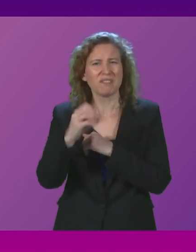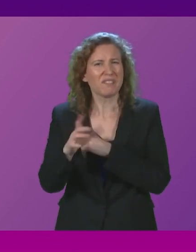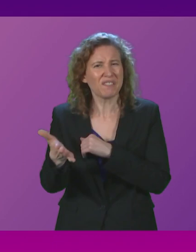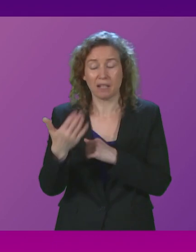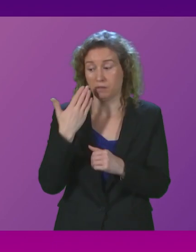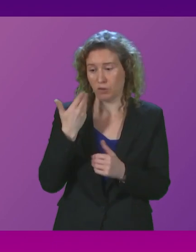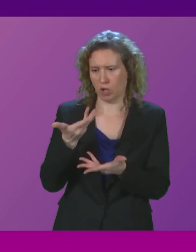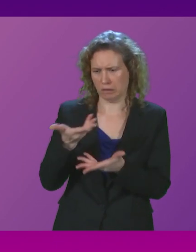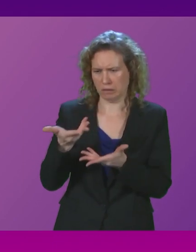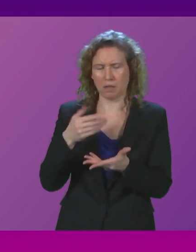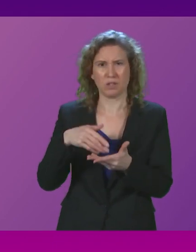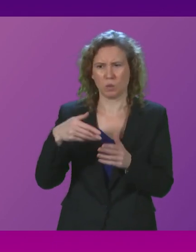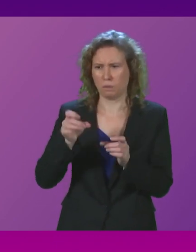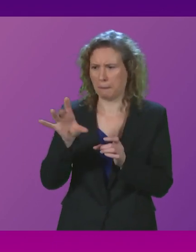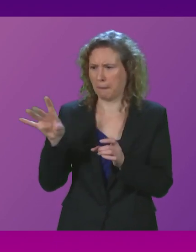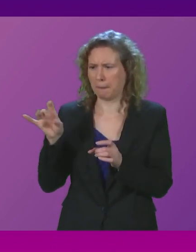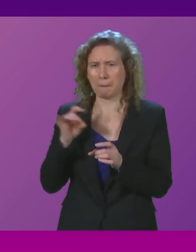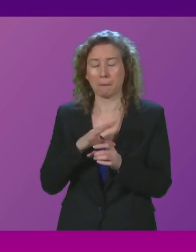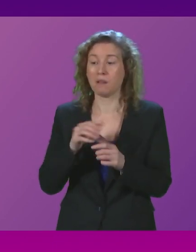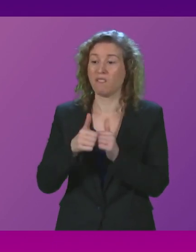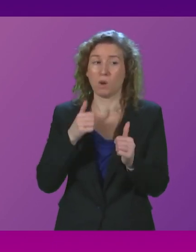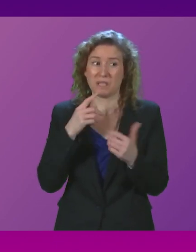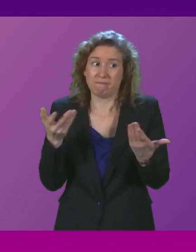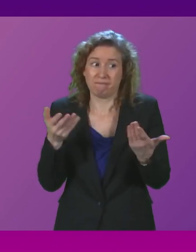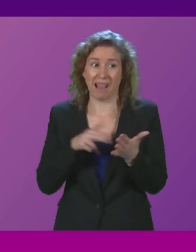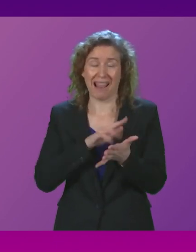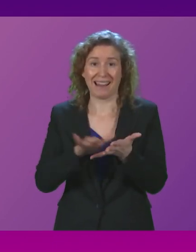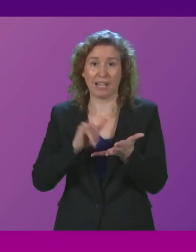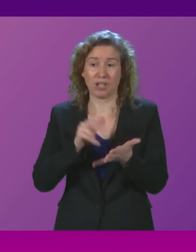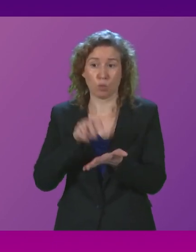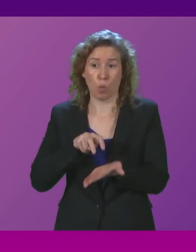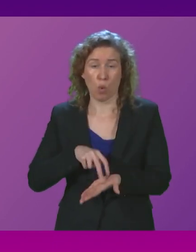on further job losses because, in the firm’s words, “NHS orders have been stopped”.